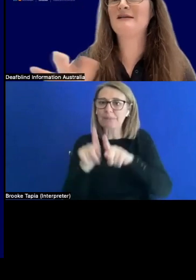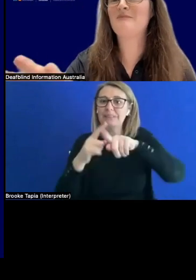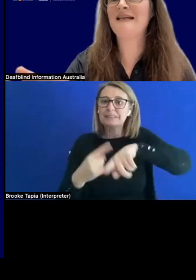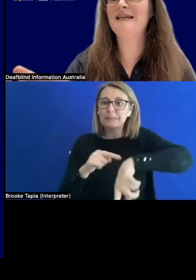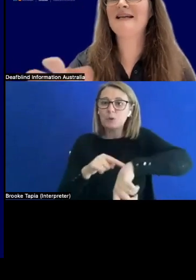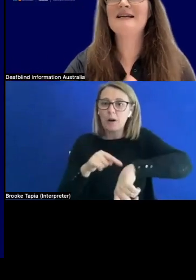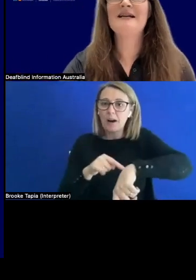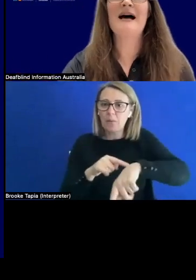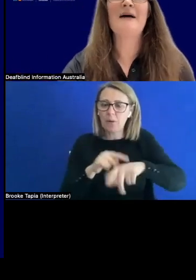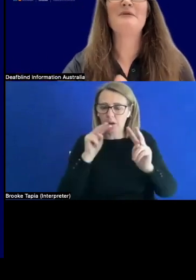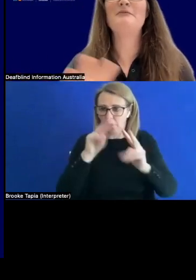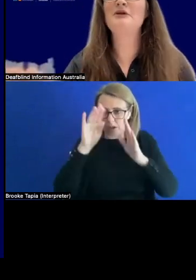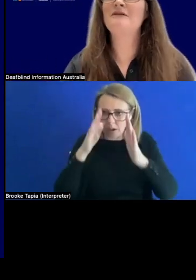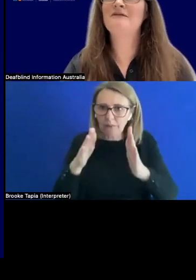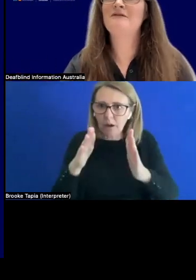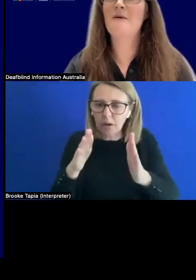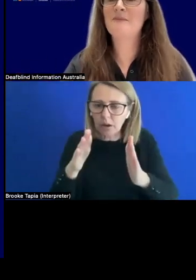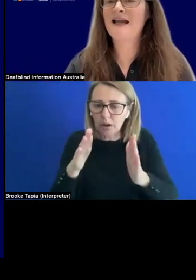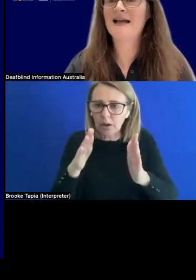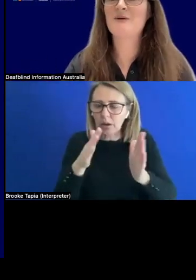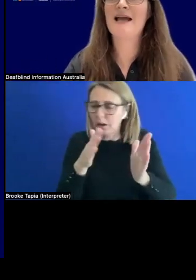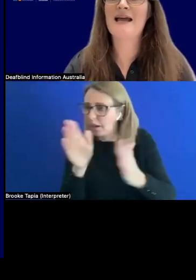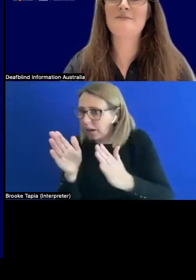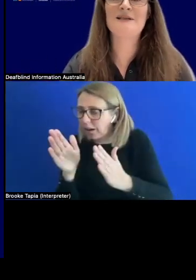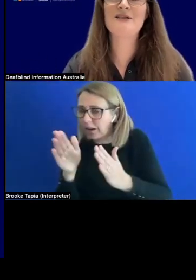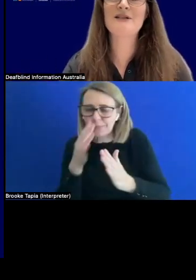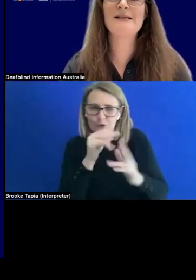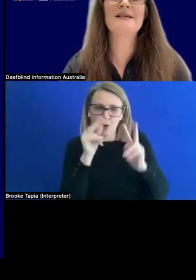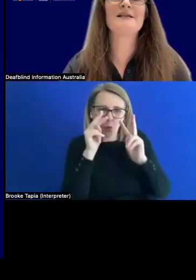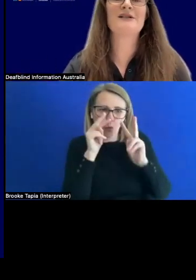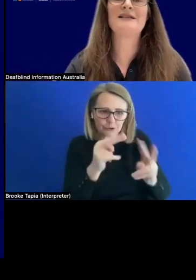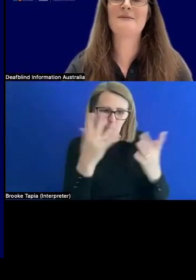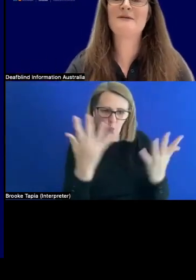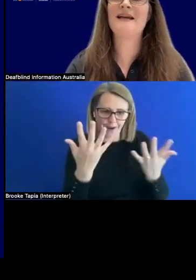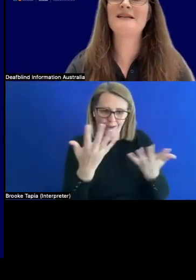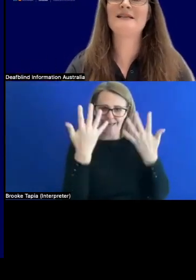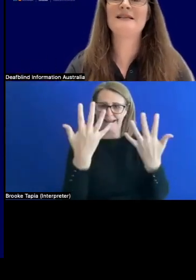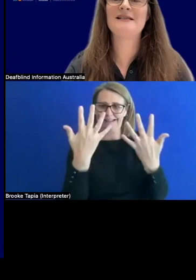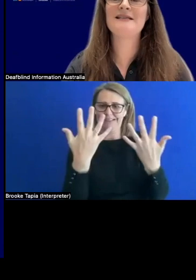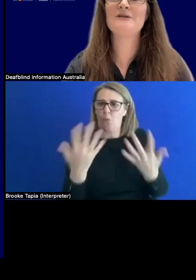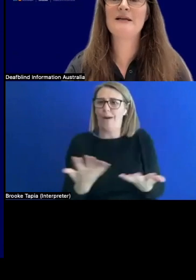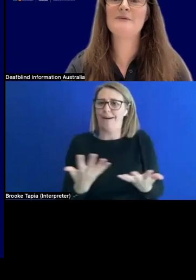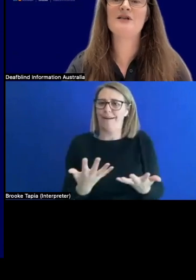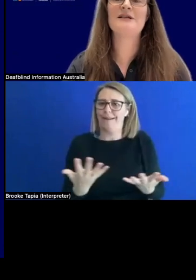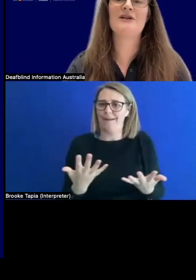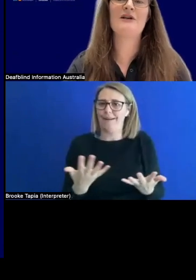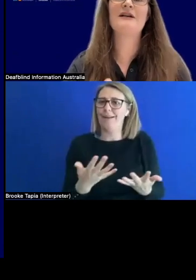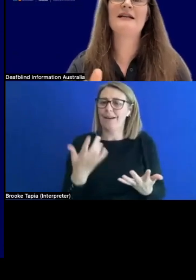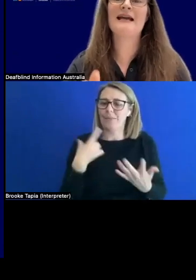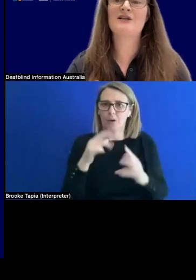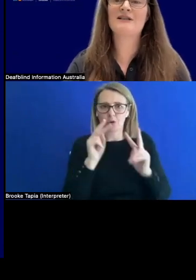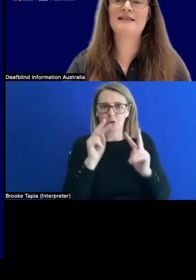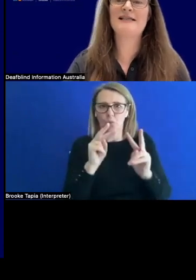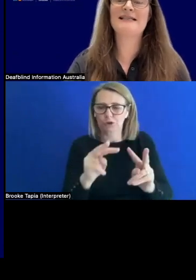can be moved from the actual hand positions, so some of that is still images so you can actually